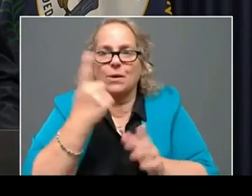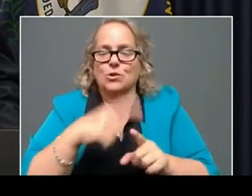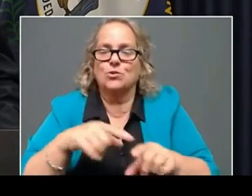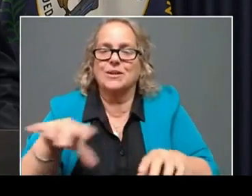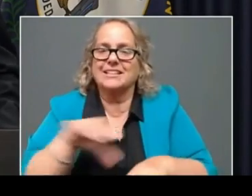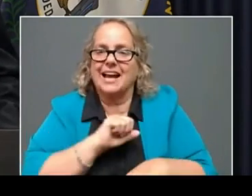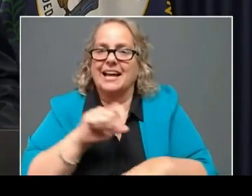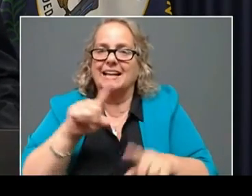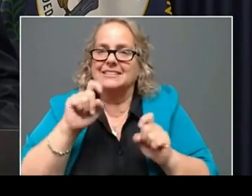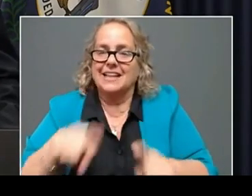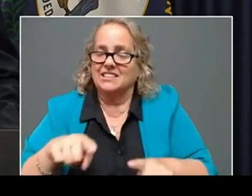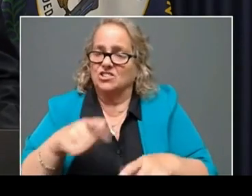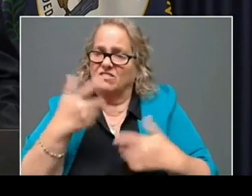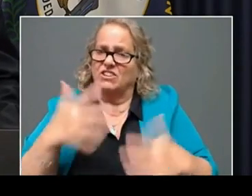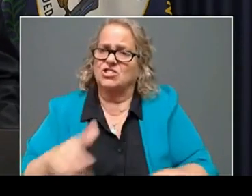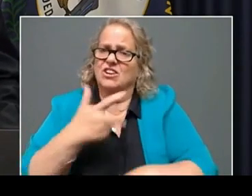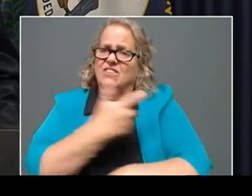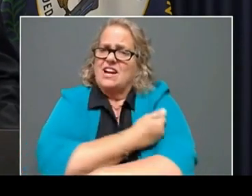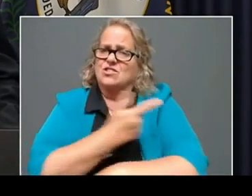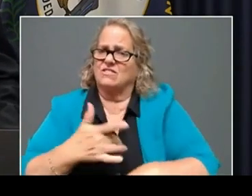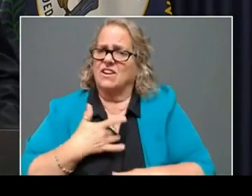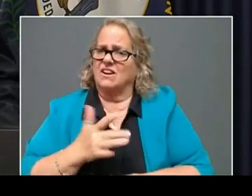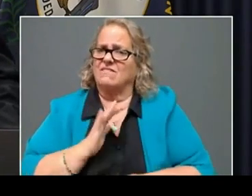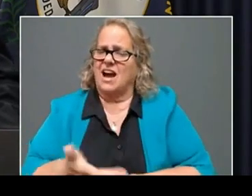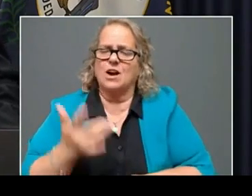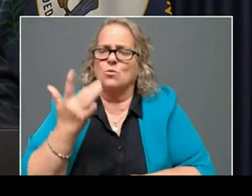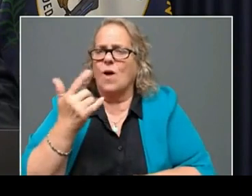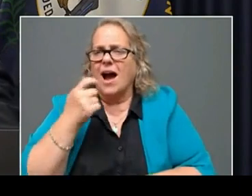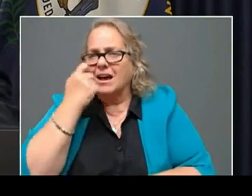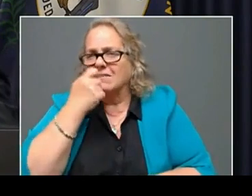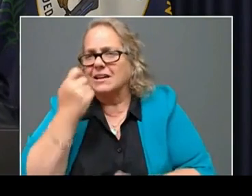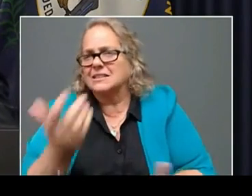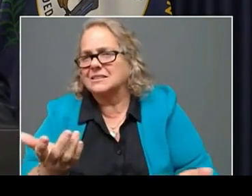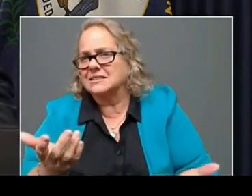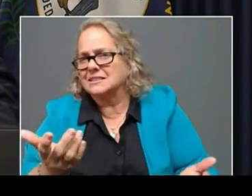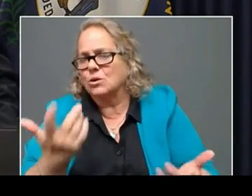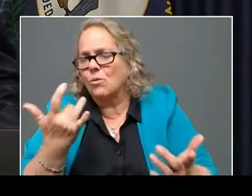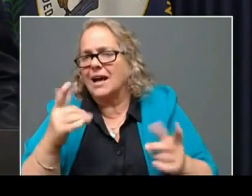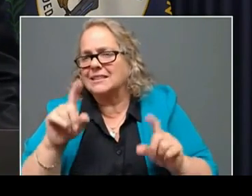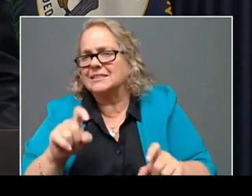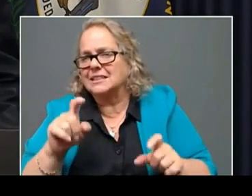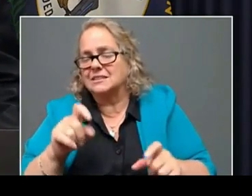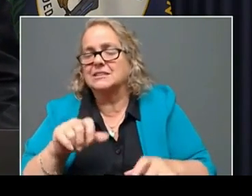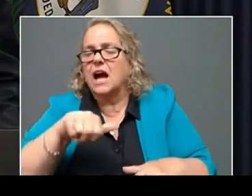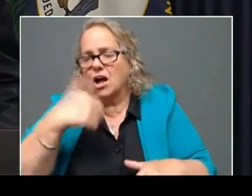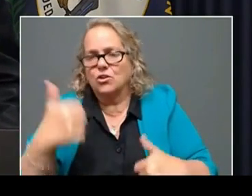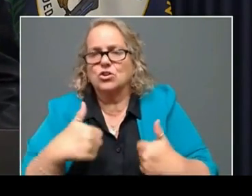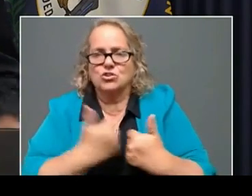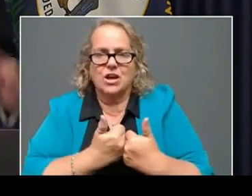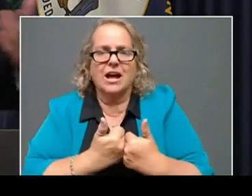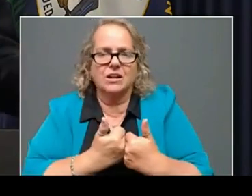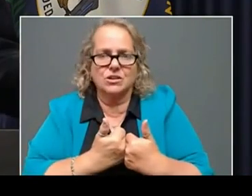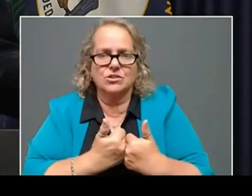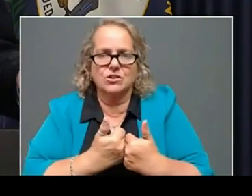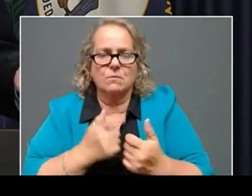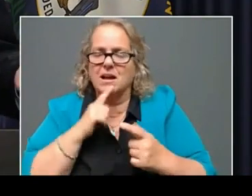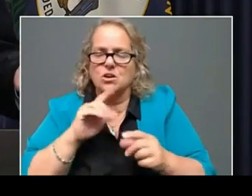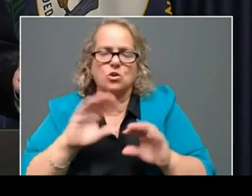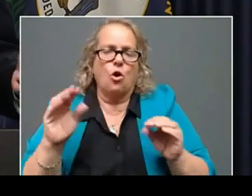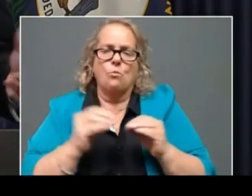and that is perfectly fine at least outwardly. So it's another challenge in the data. I don't think it's any more challenging than the issues that we